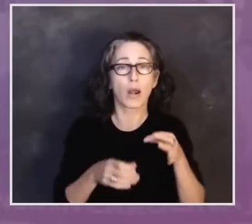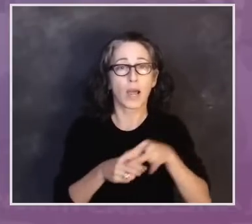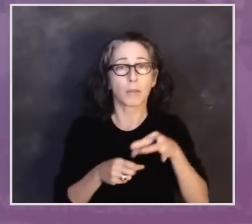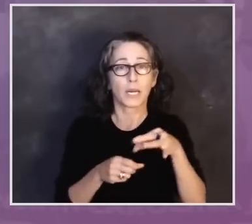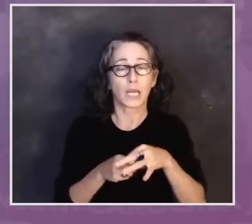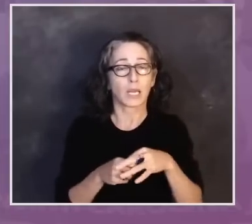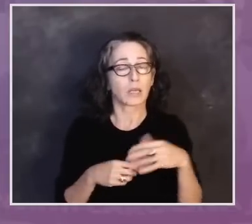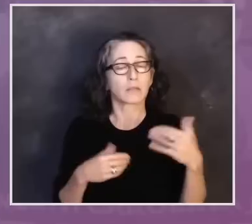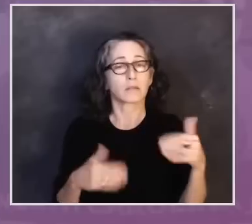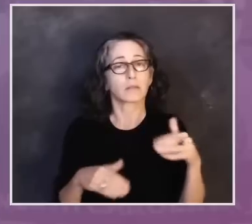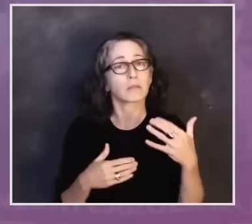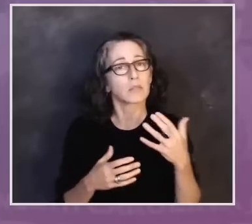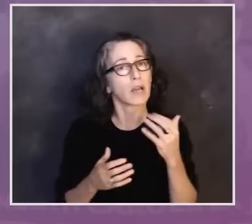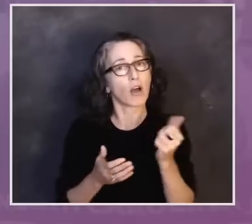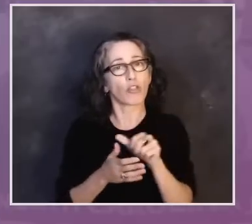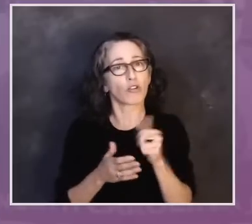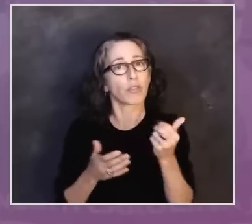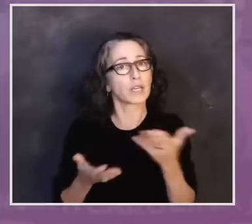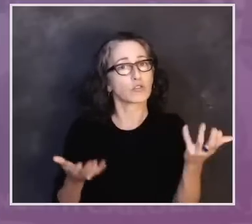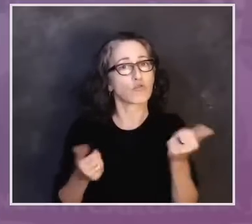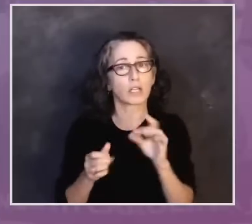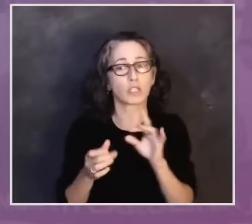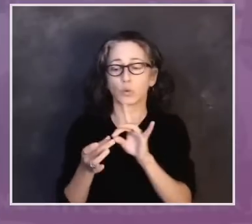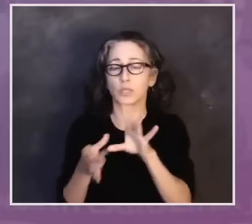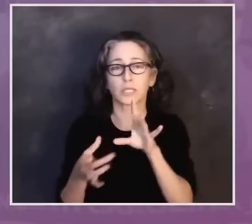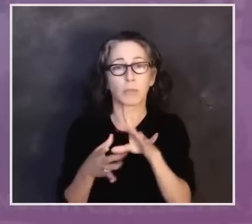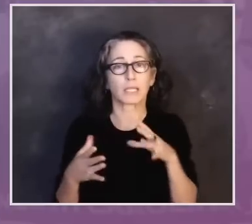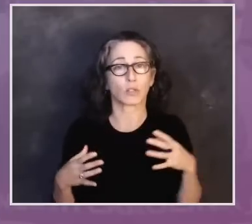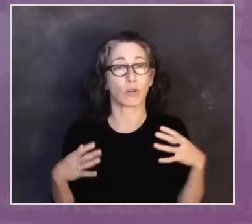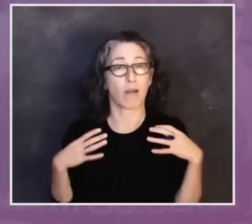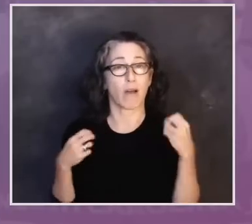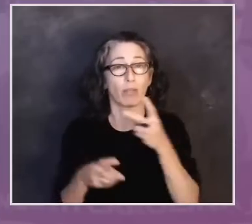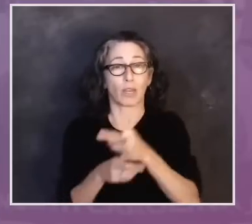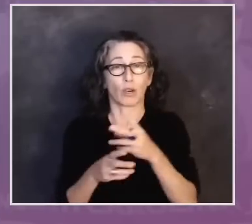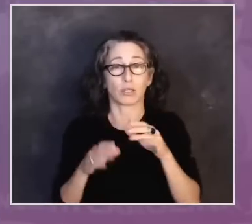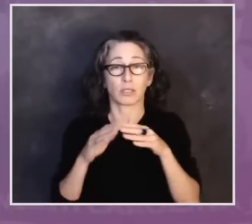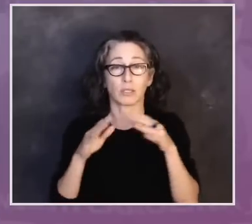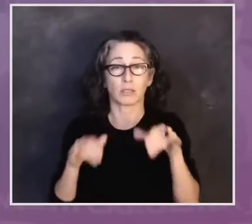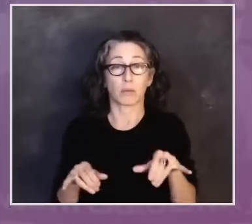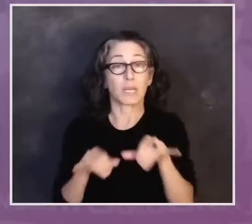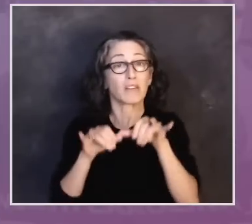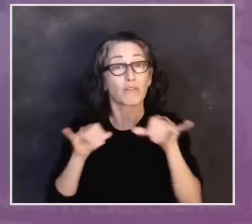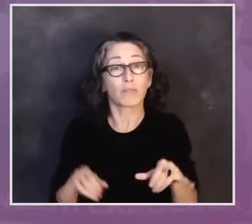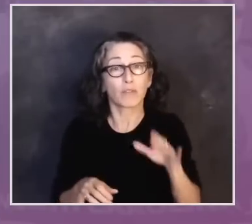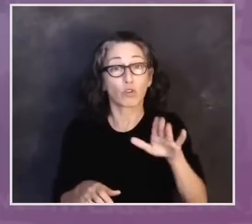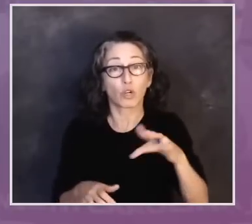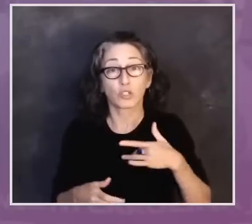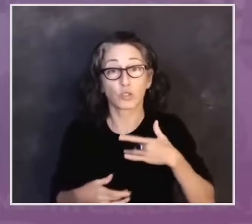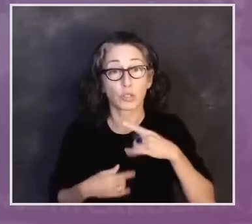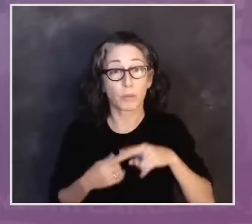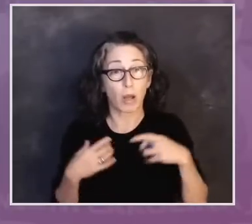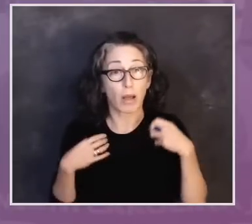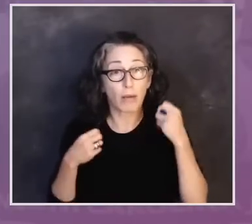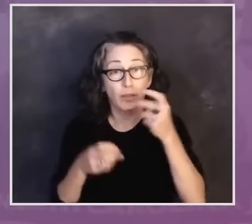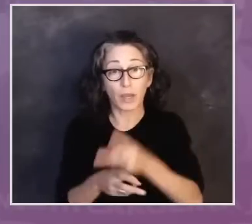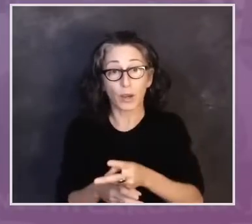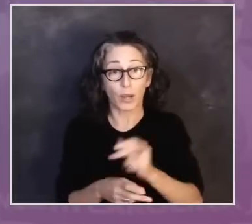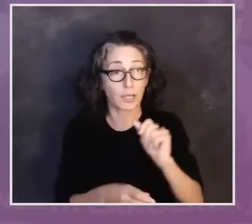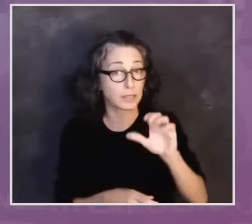THE HEARINGS THIS WEEK BY THE SUPREME COURT NOMINEE ALONG WITH ALL THE OTHER THINGS TRYING TO DISMANTLE THE HEALTH